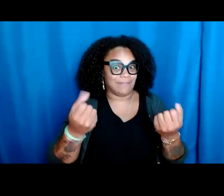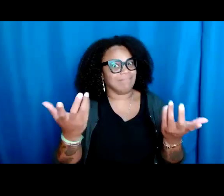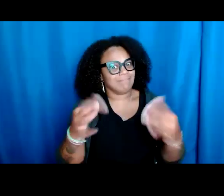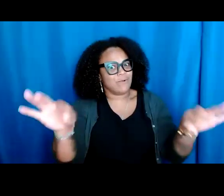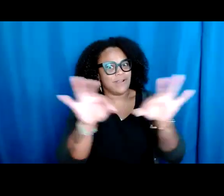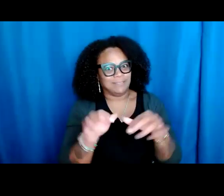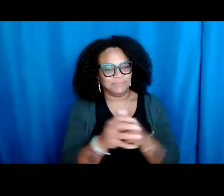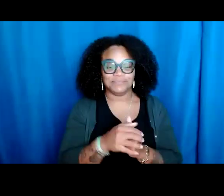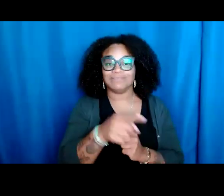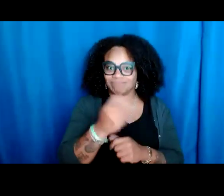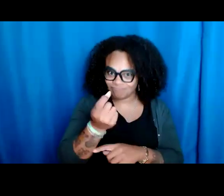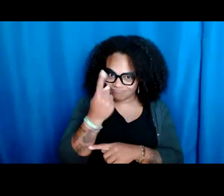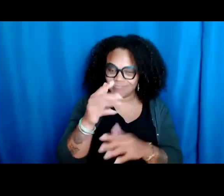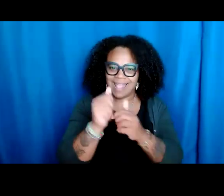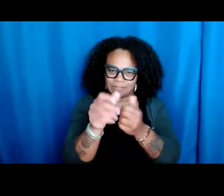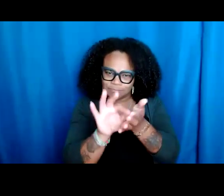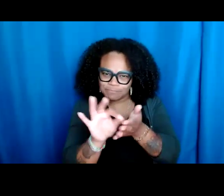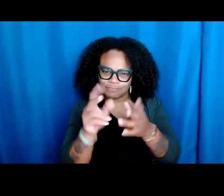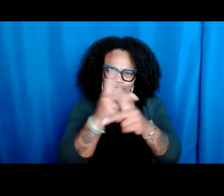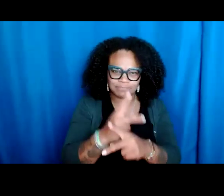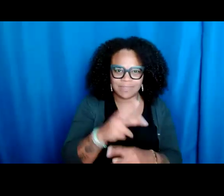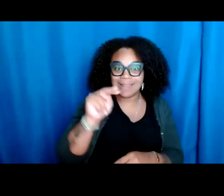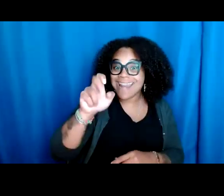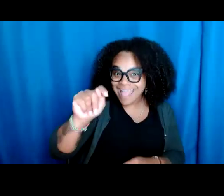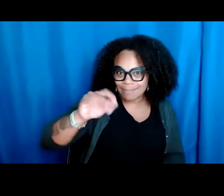He understands how to compute his Net Profit, and most importantly,